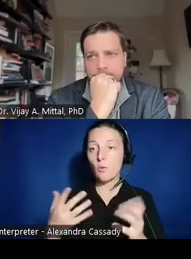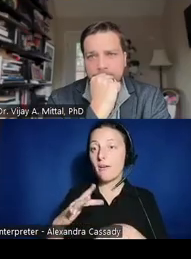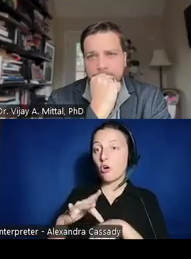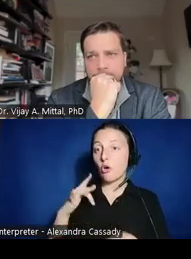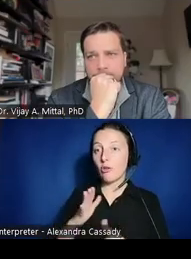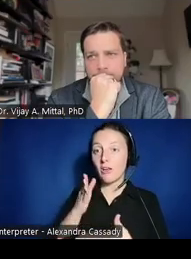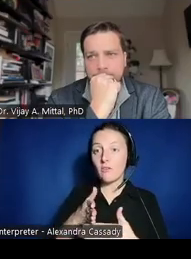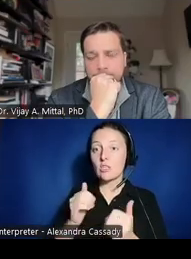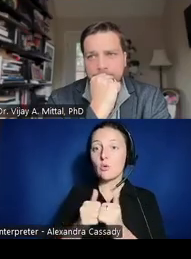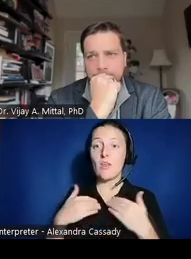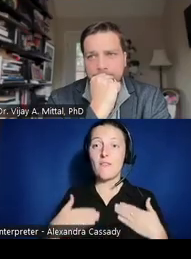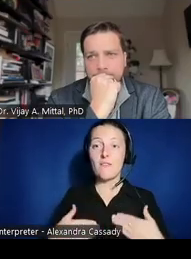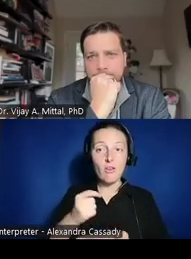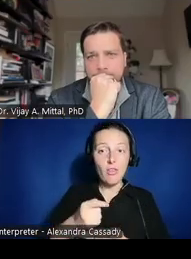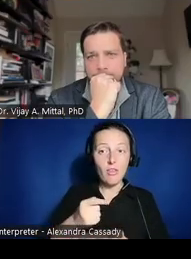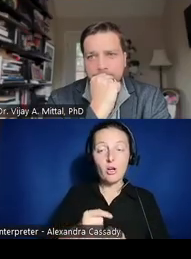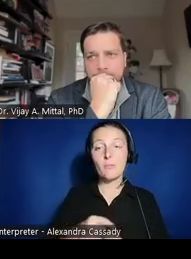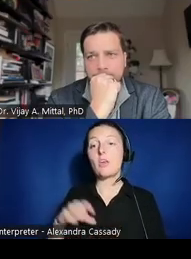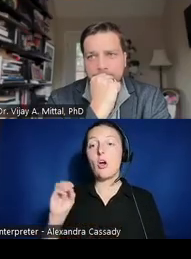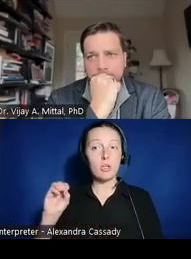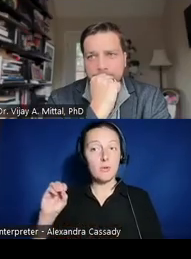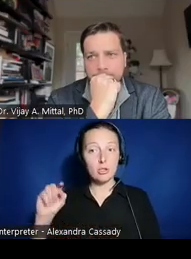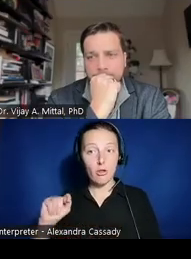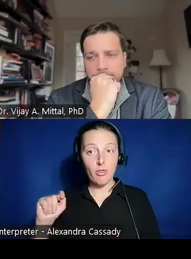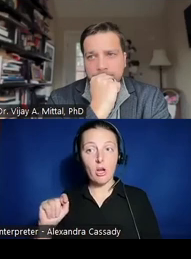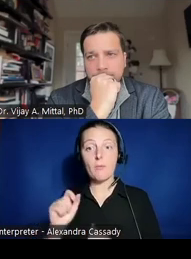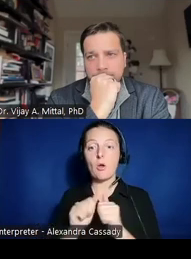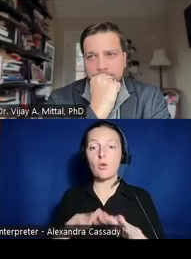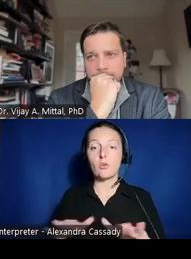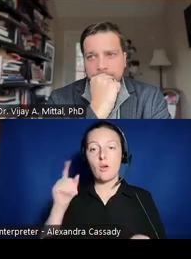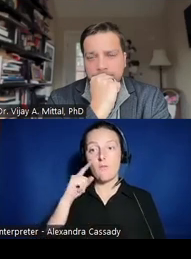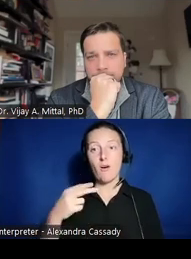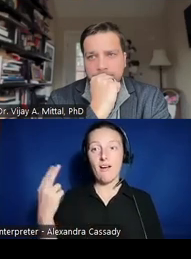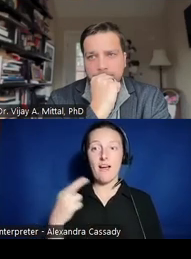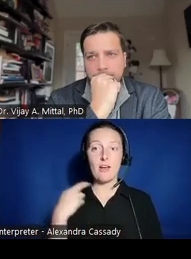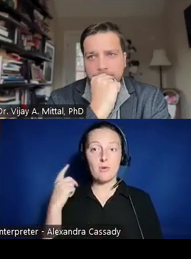therapy or occupational therapy with children at high risk for developing schizophrenia with these